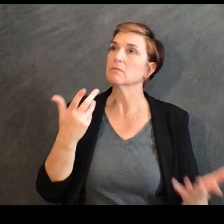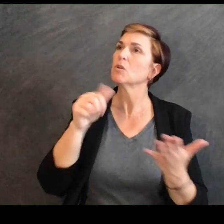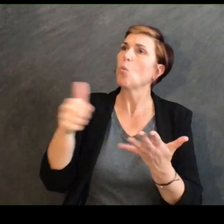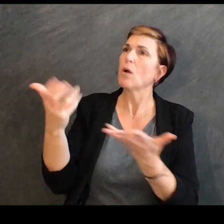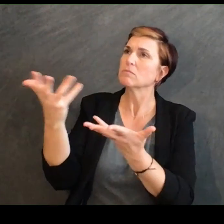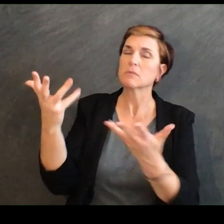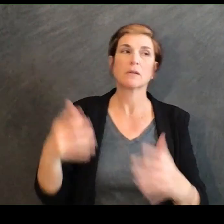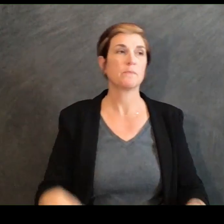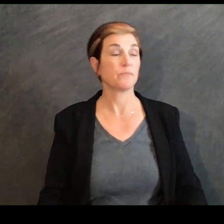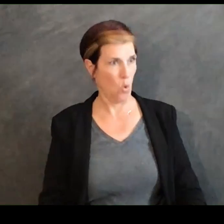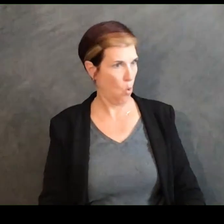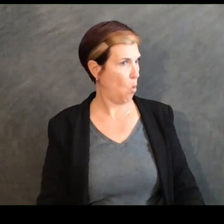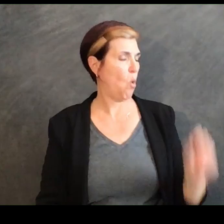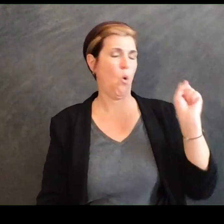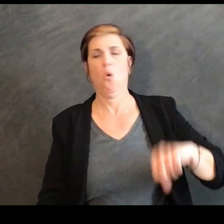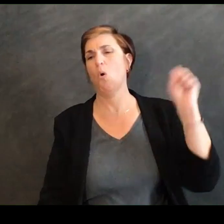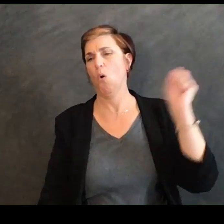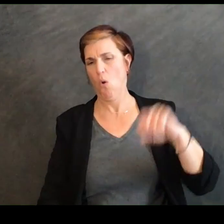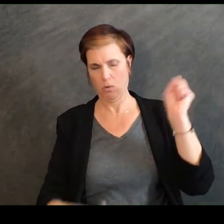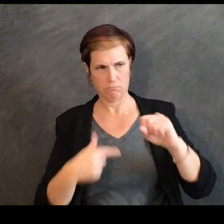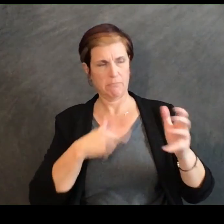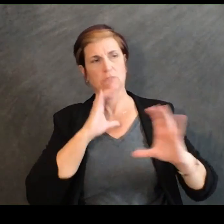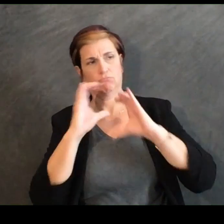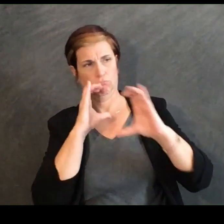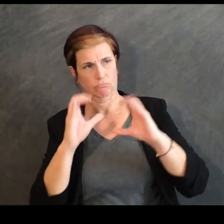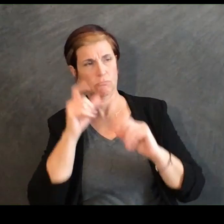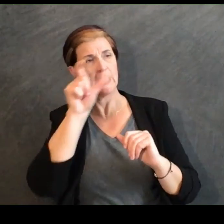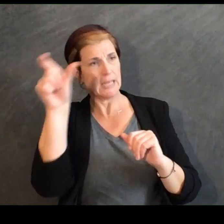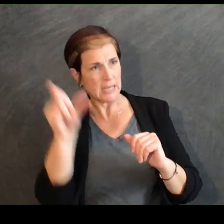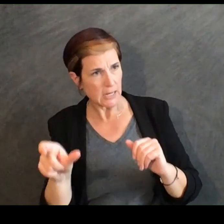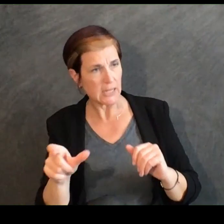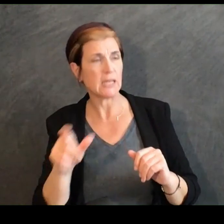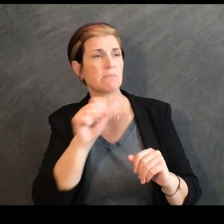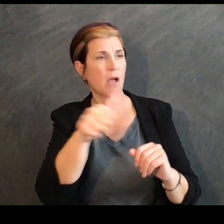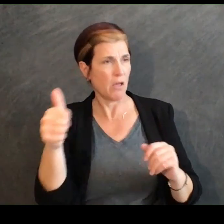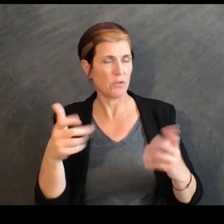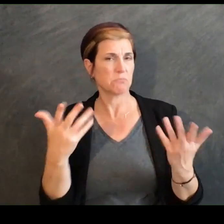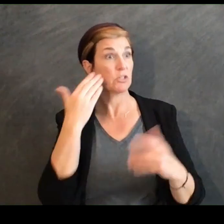in touch with Italy and you know it's a it's a country that we love we have